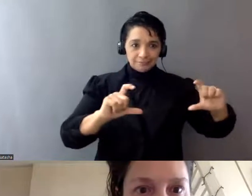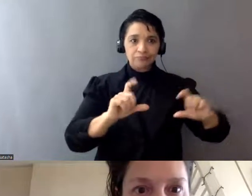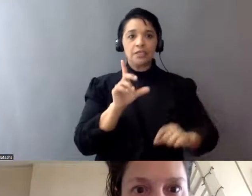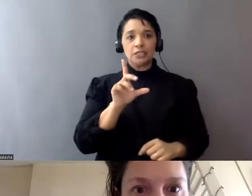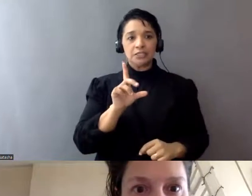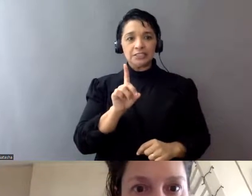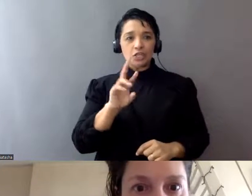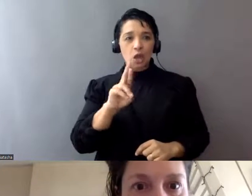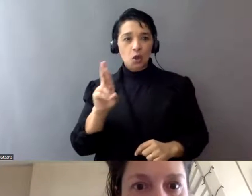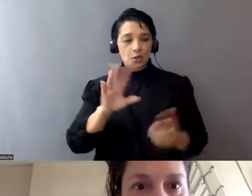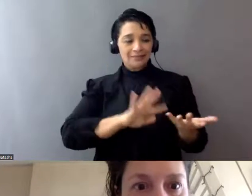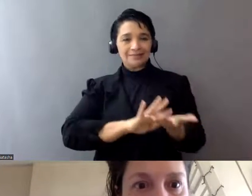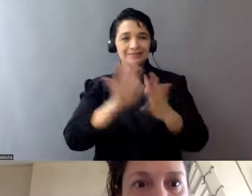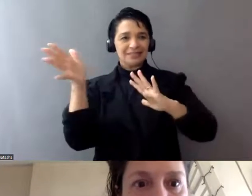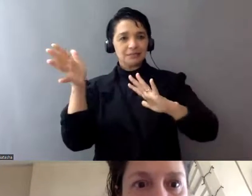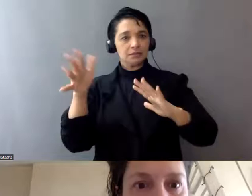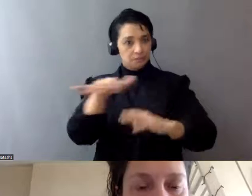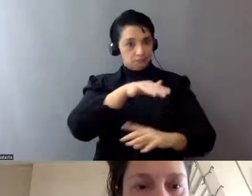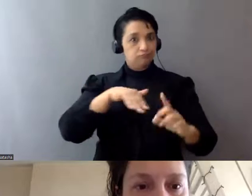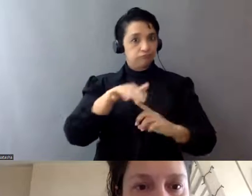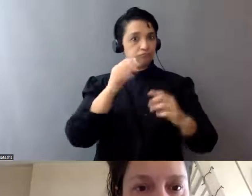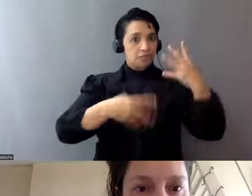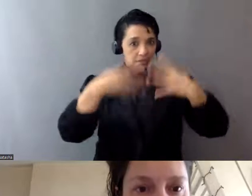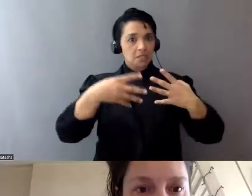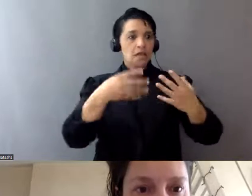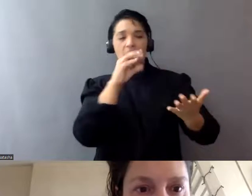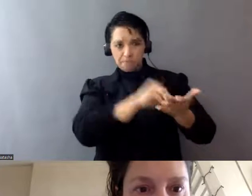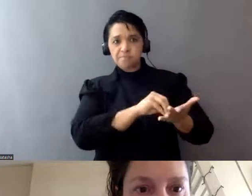On disability data that you can consult.